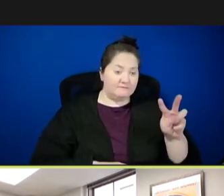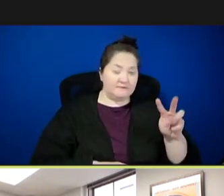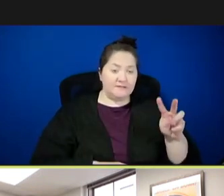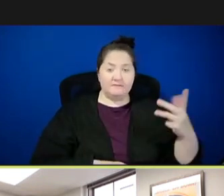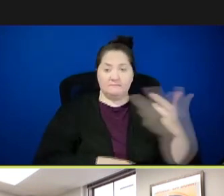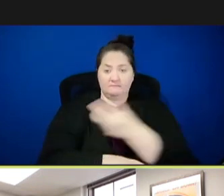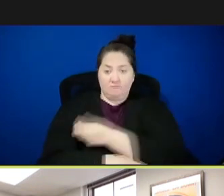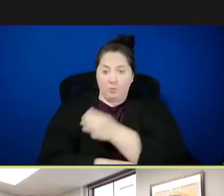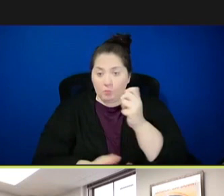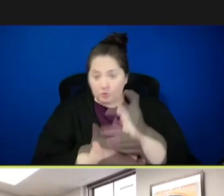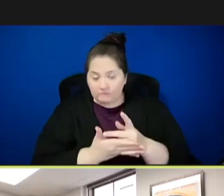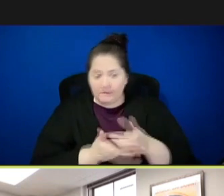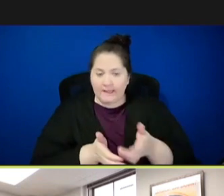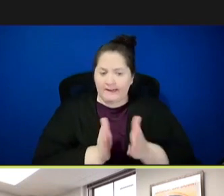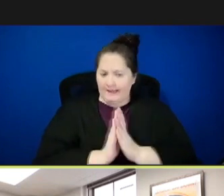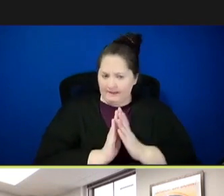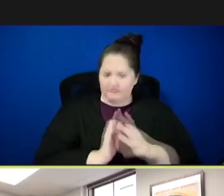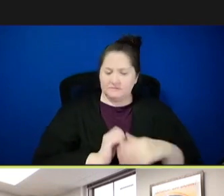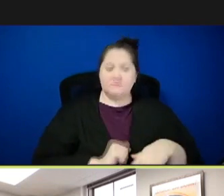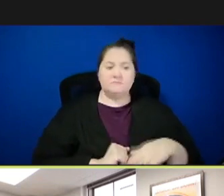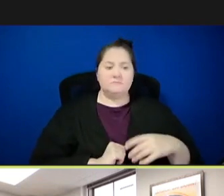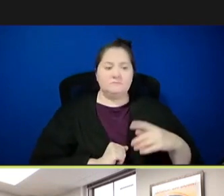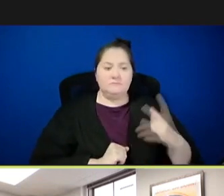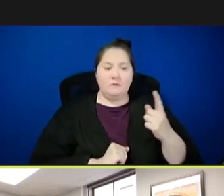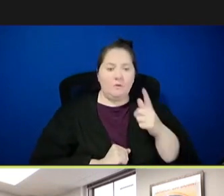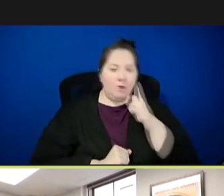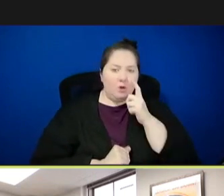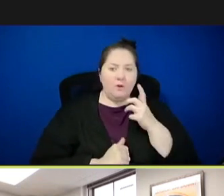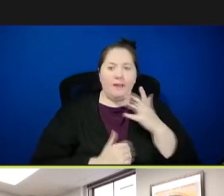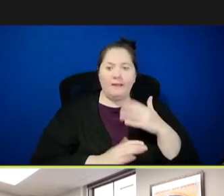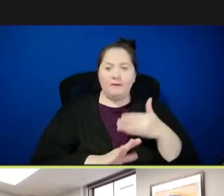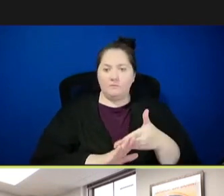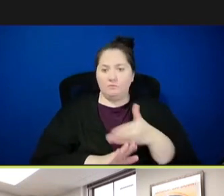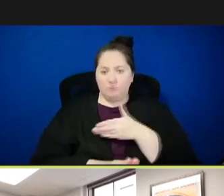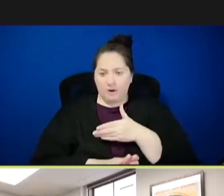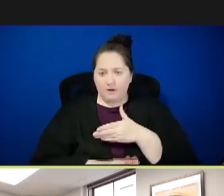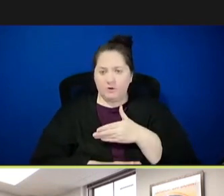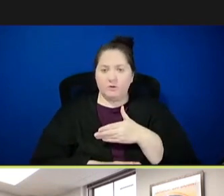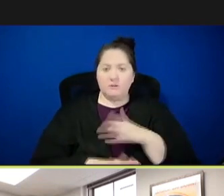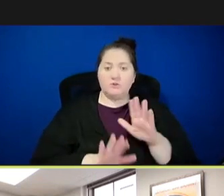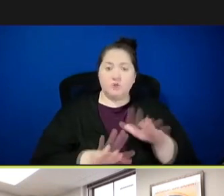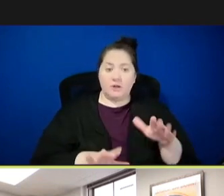that asked me about this was somebody who had had a prior child that was affected with RSVs.